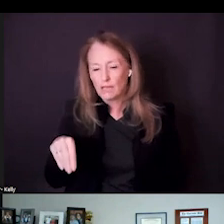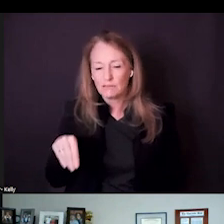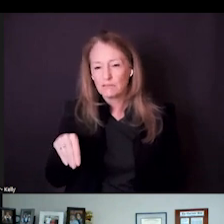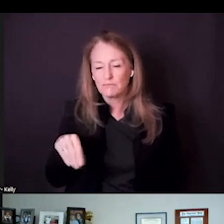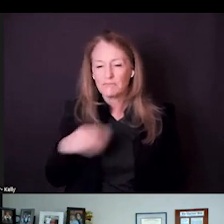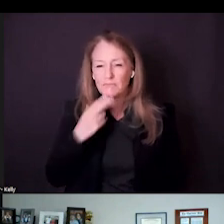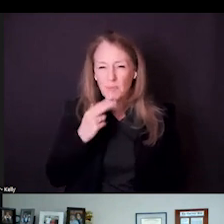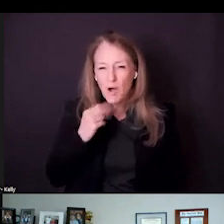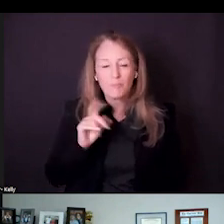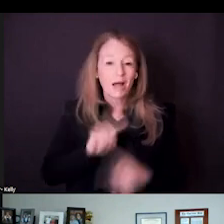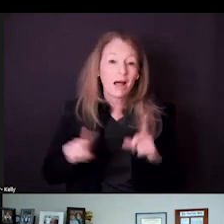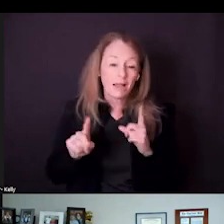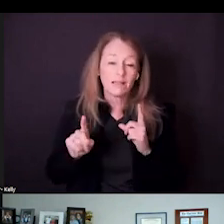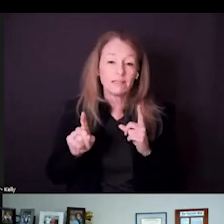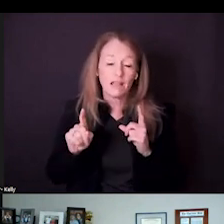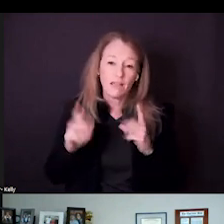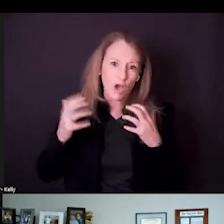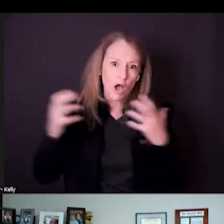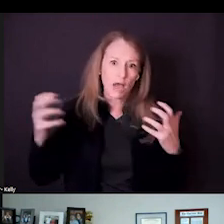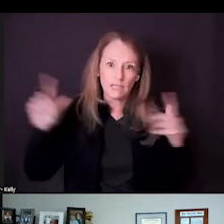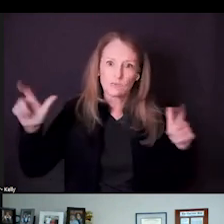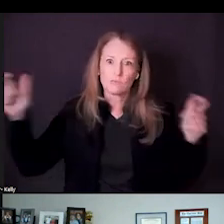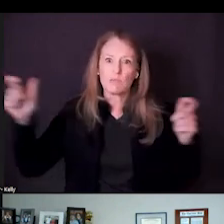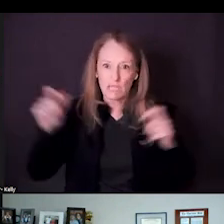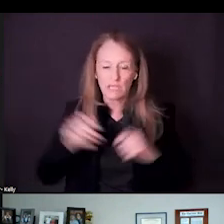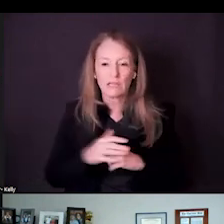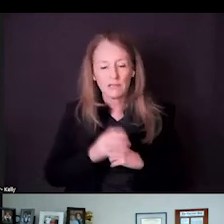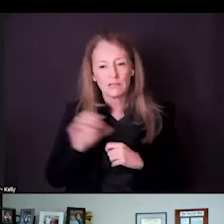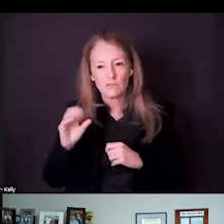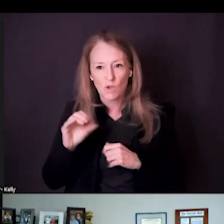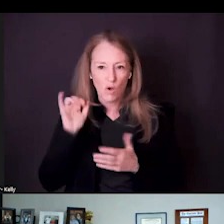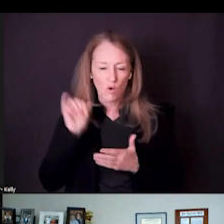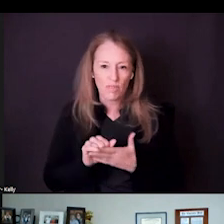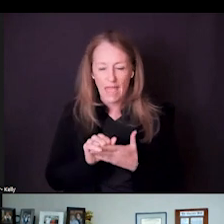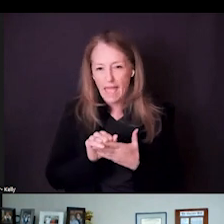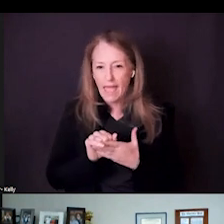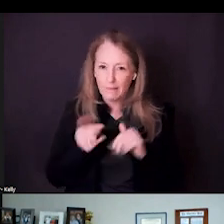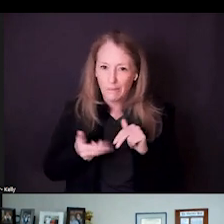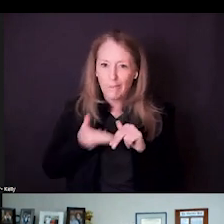WERE SO HUGE, VIC, THAT MEAN THAT SLIGHT UP TICK MADE THIS